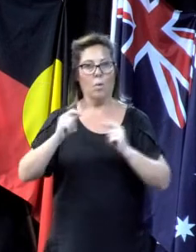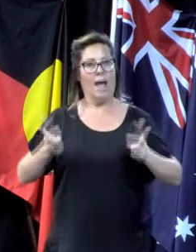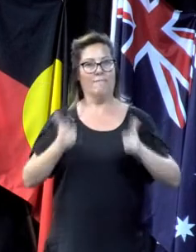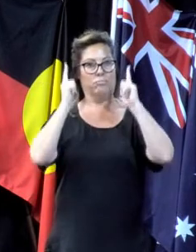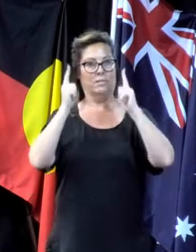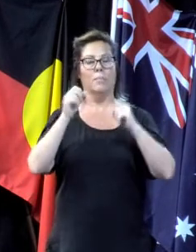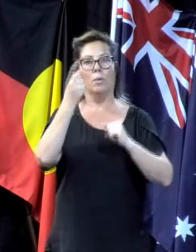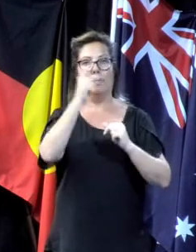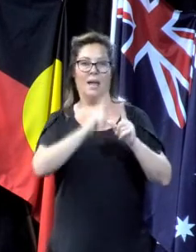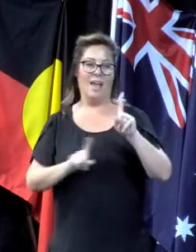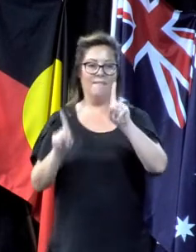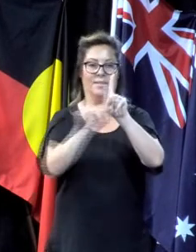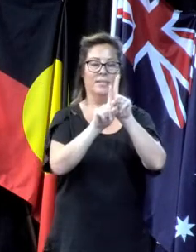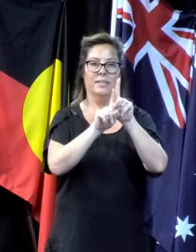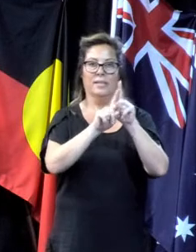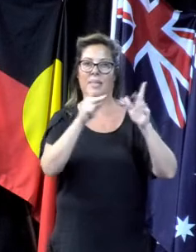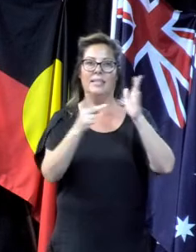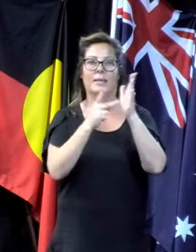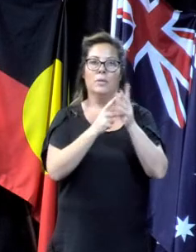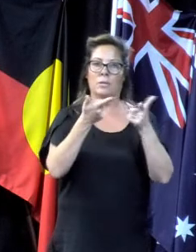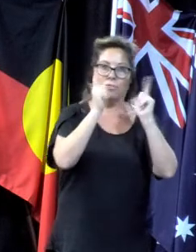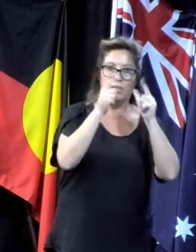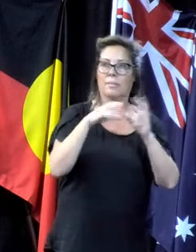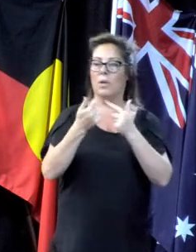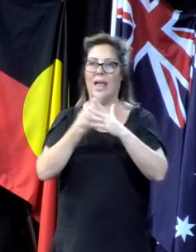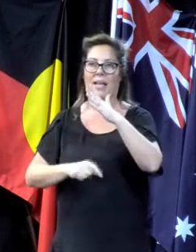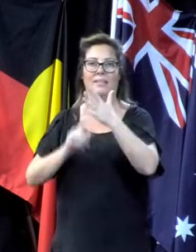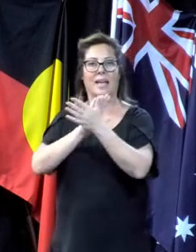Heads of special education sit parallel to this organisational structure.